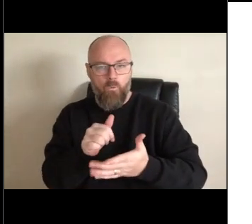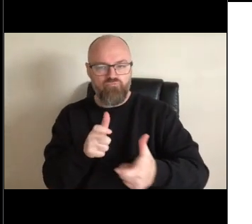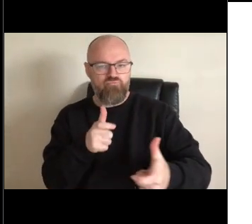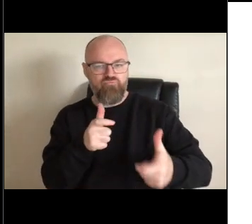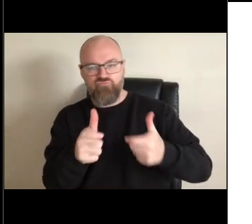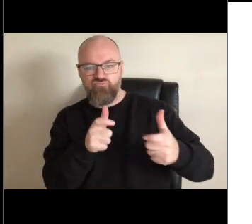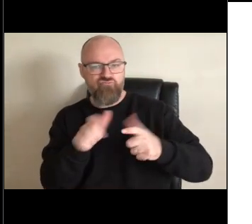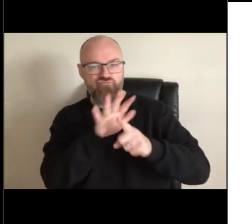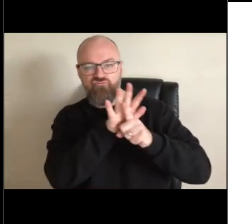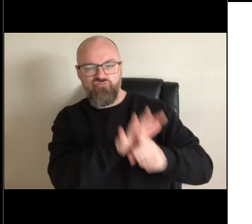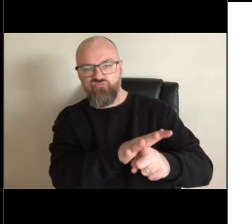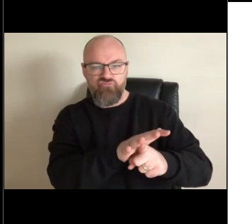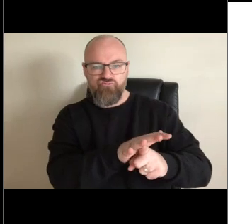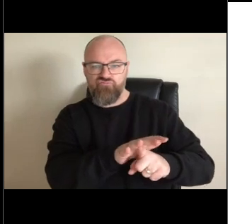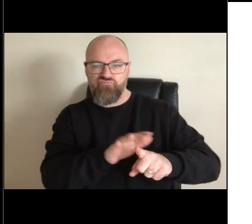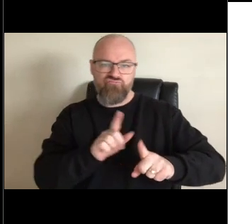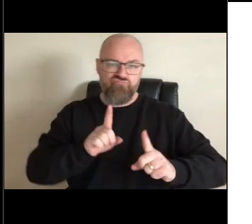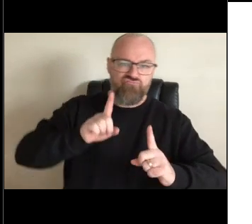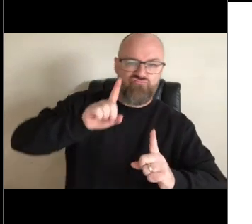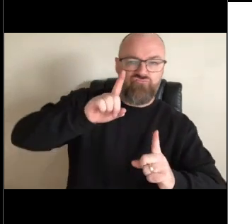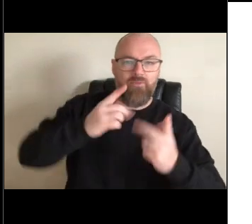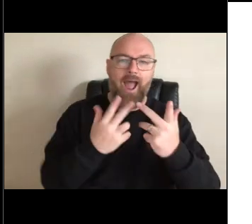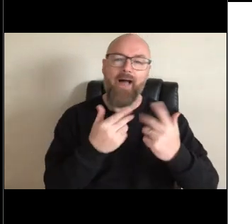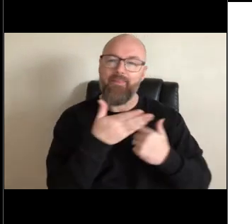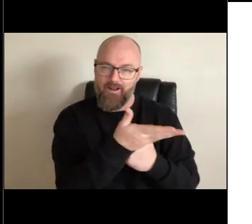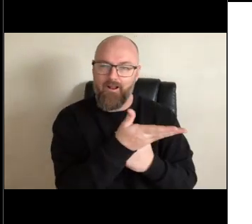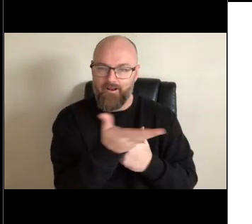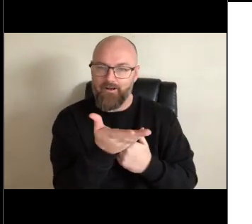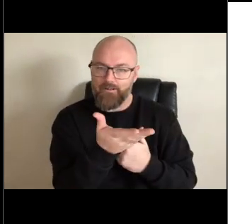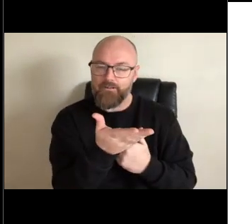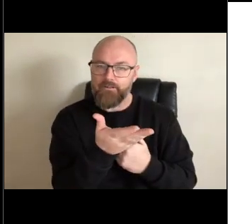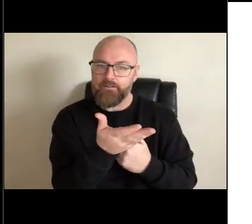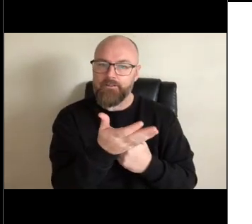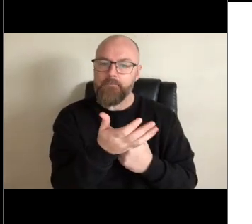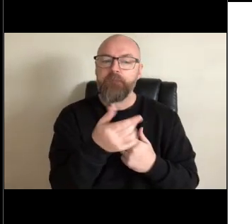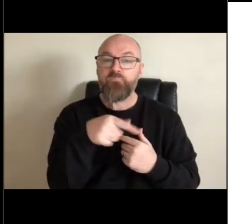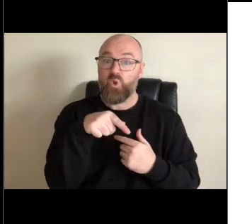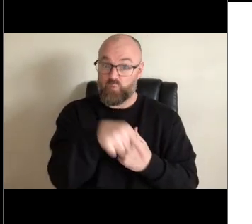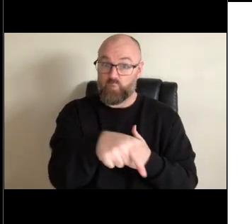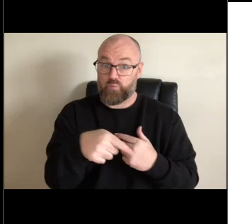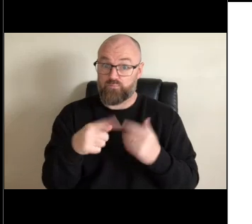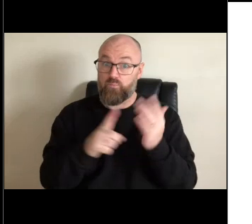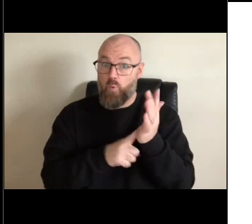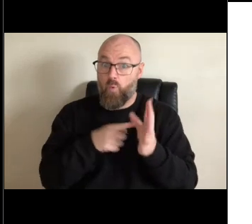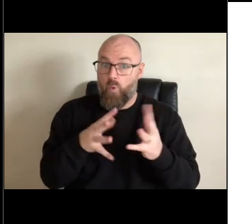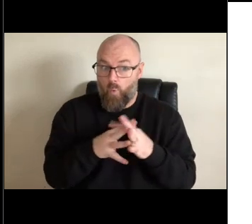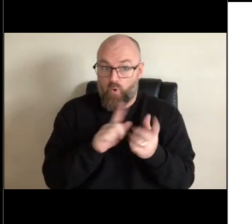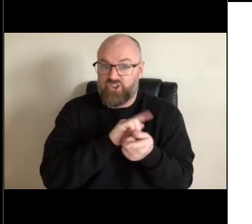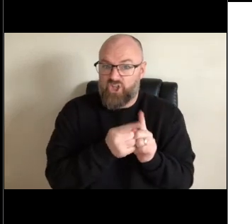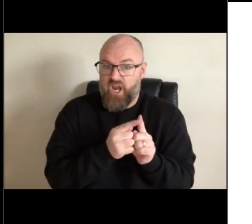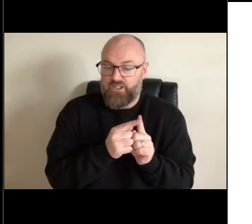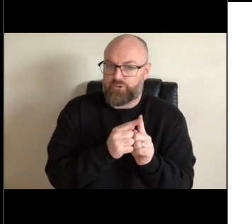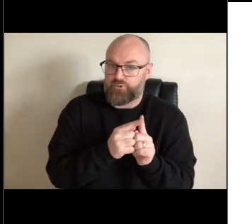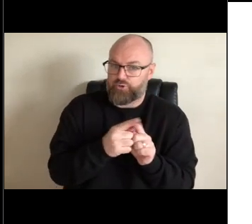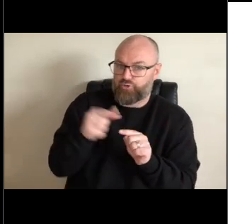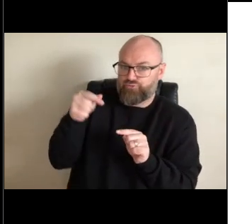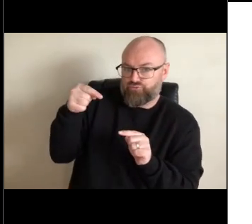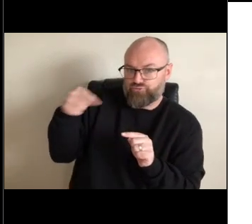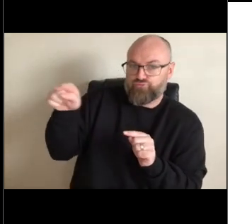intimidate the other party so the legislation um has changed to make it the court give the more